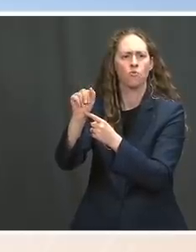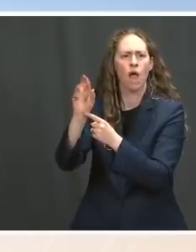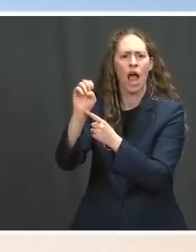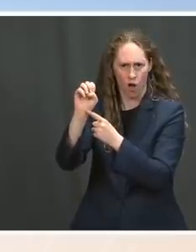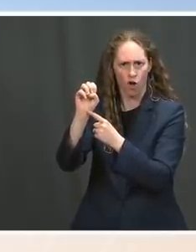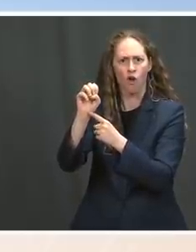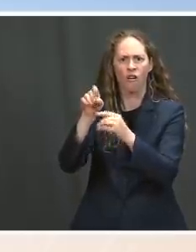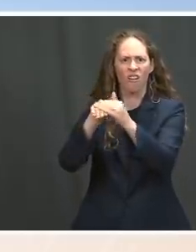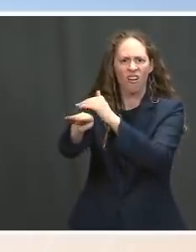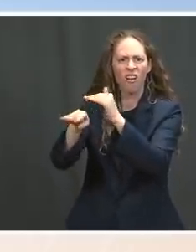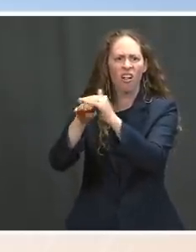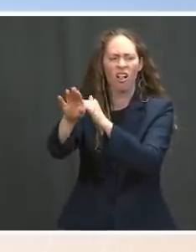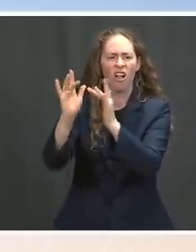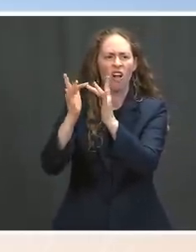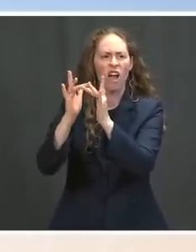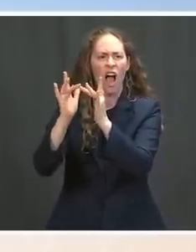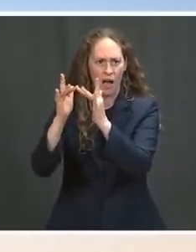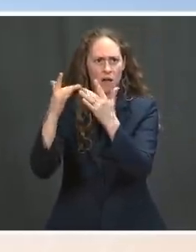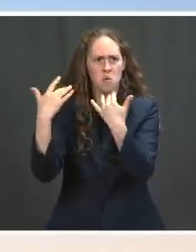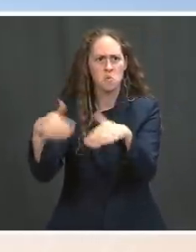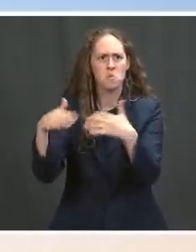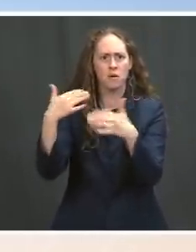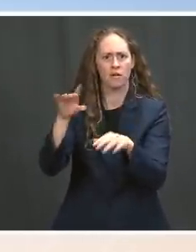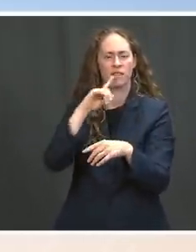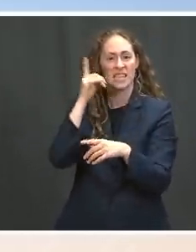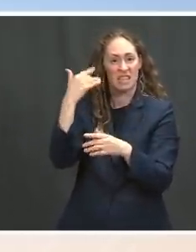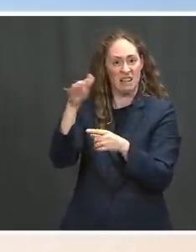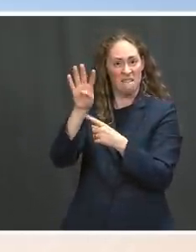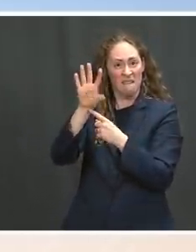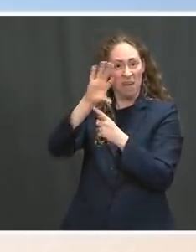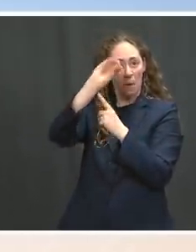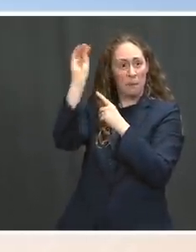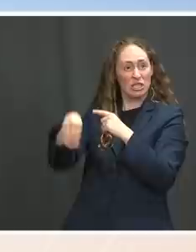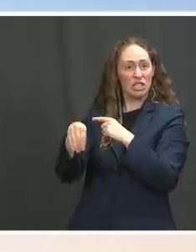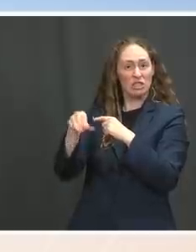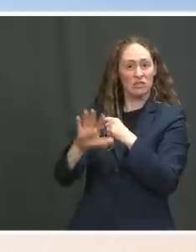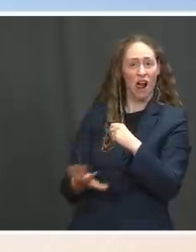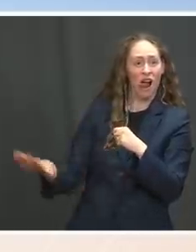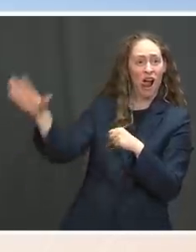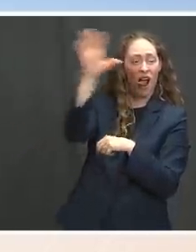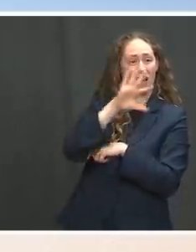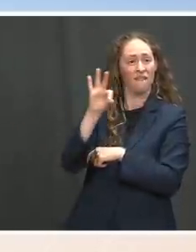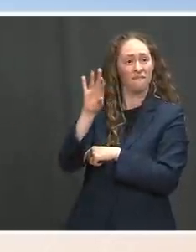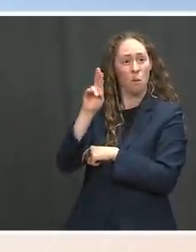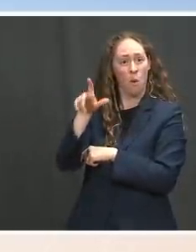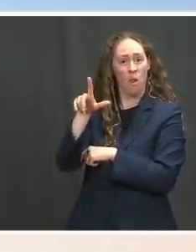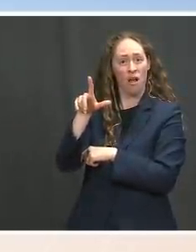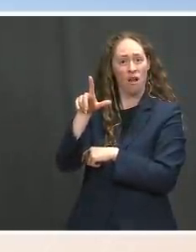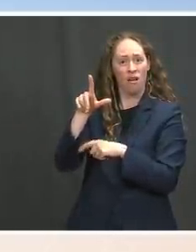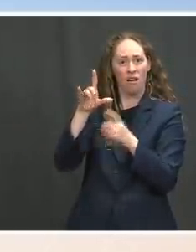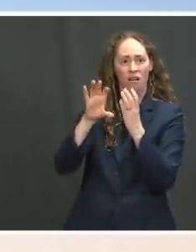building additional pipelines going forward? Secretary Buttigieg: Well, in this case, this was an issue about how a cyberattack